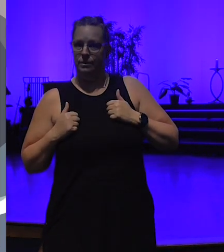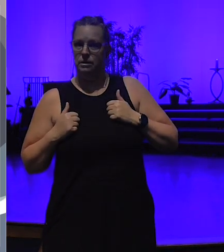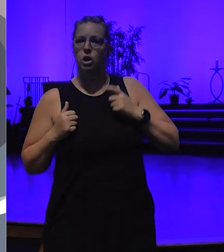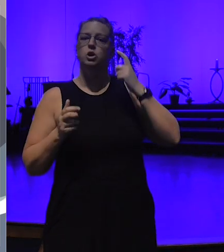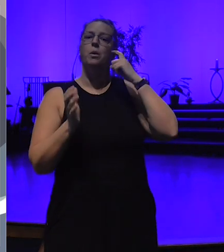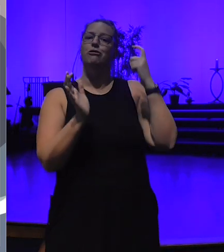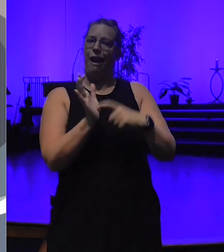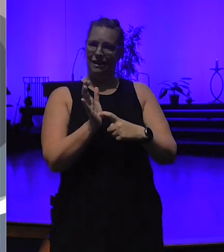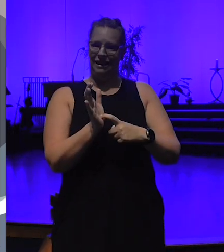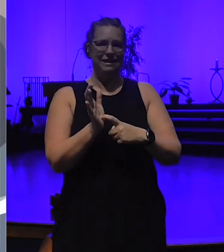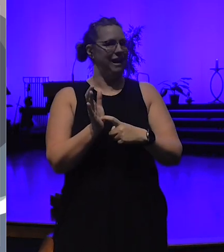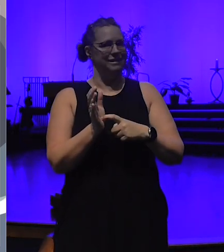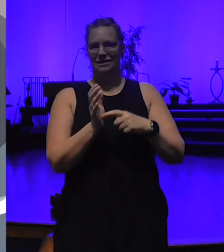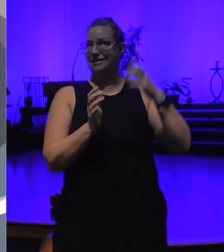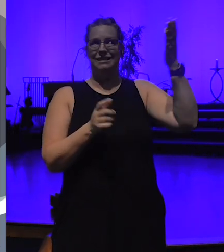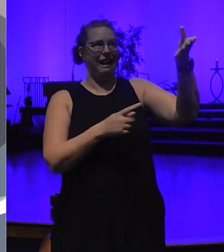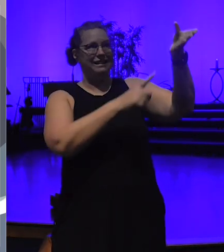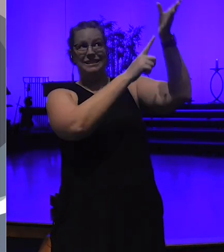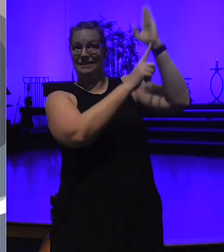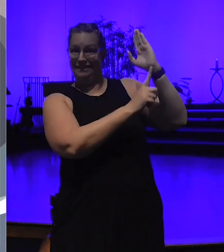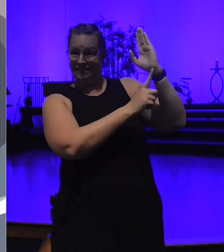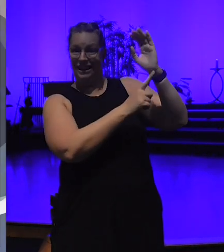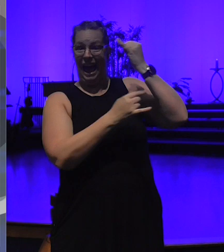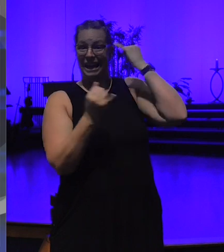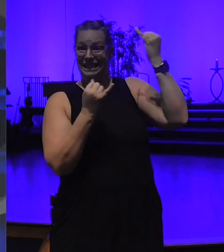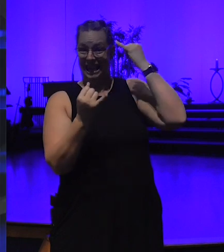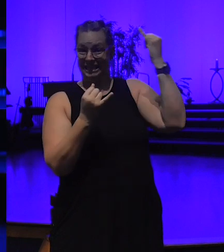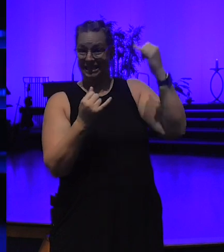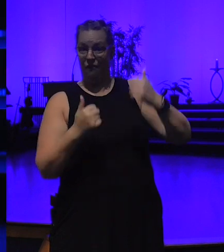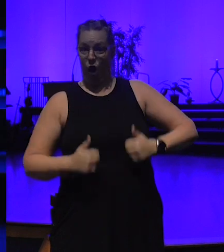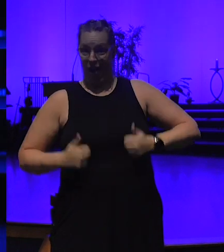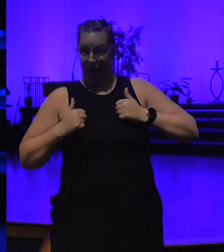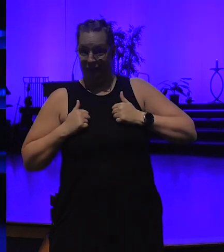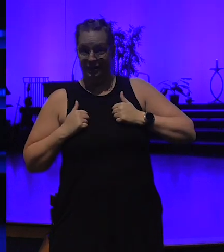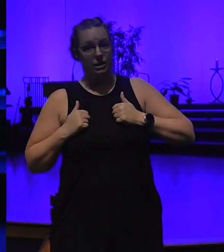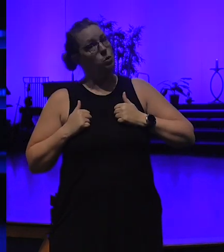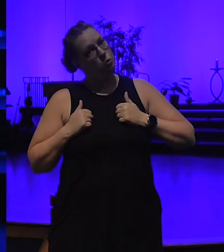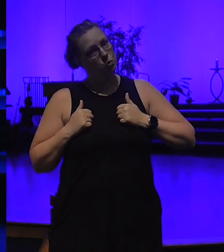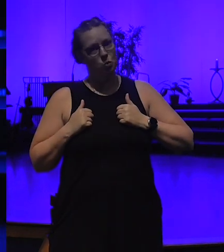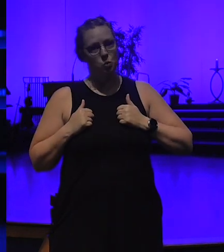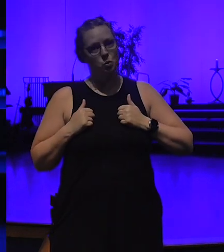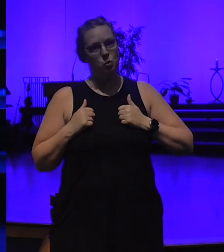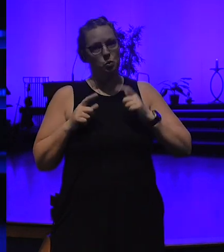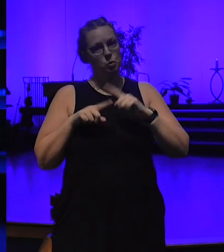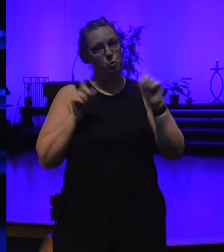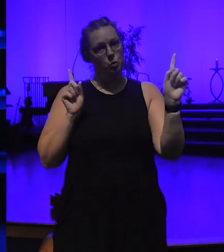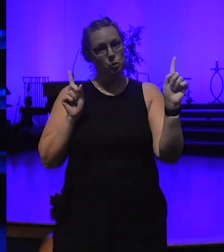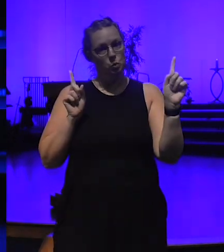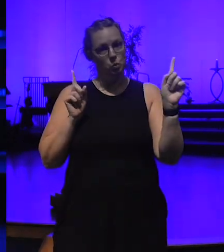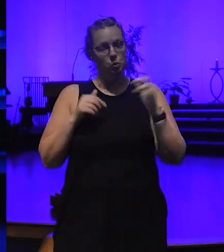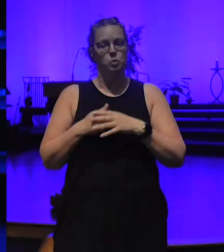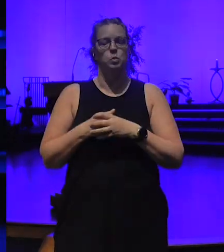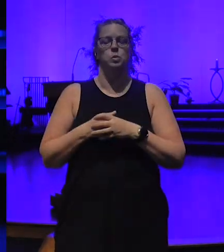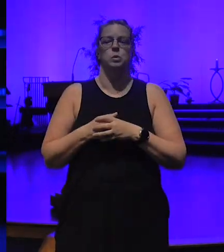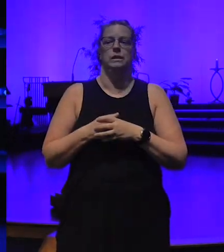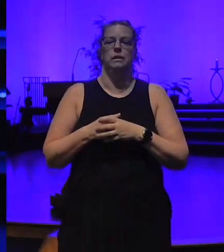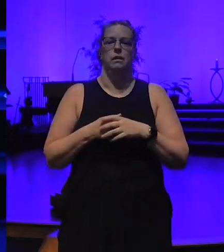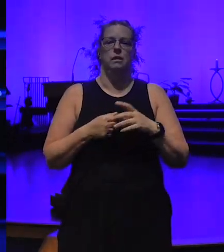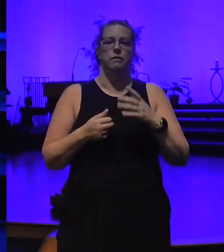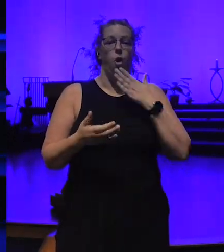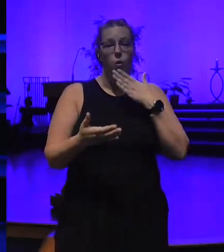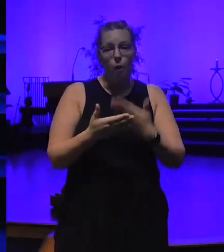that there are Divine ideas for our lives Divine ideas for our well-being for our prosperity for